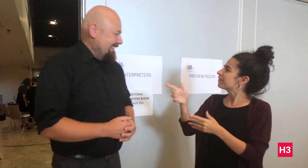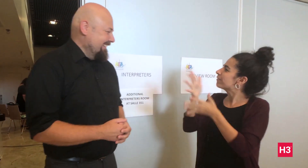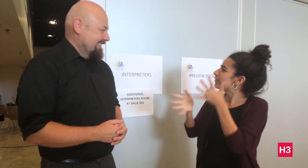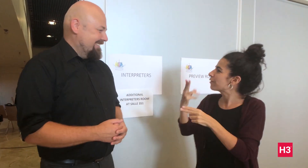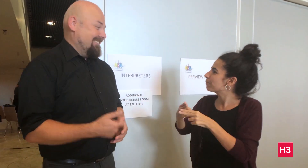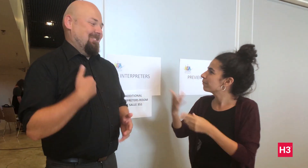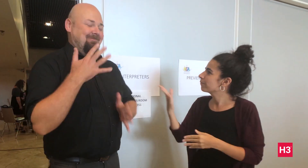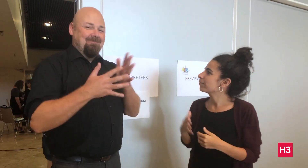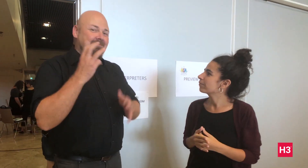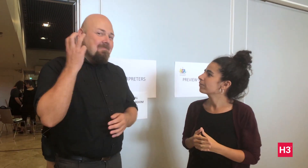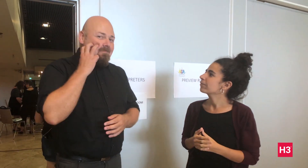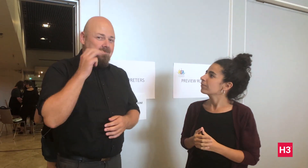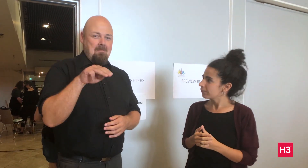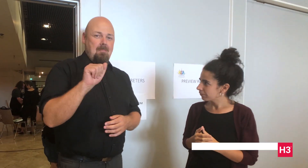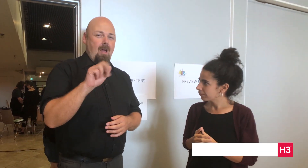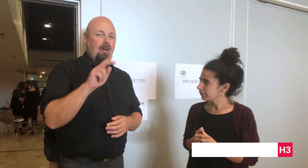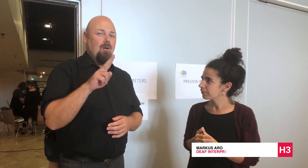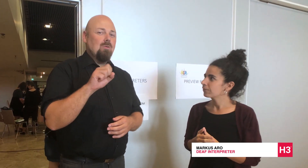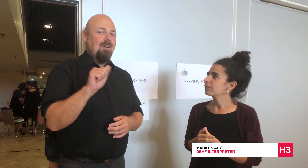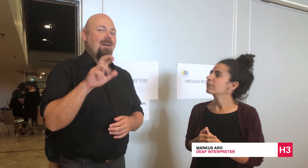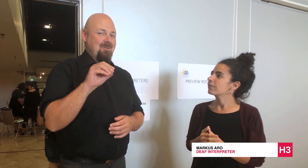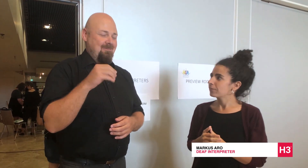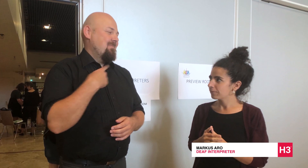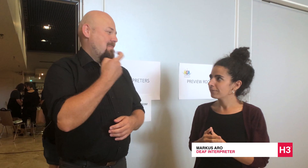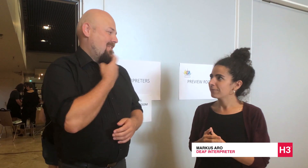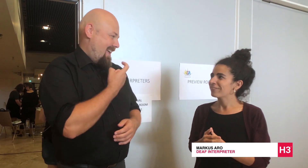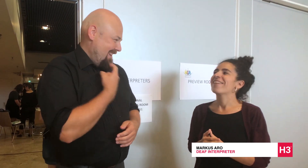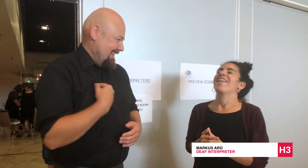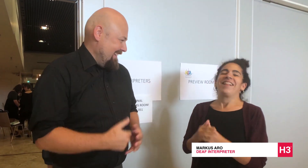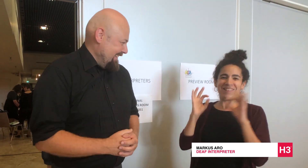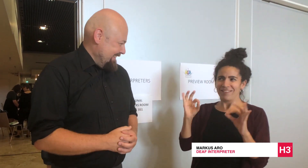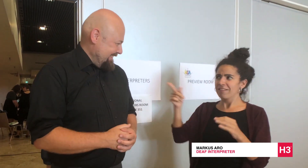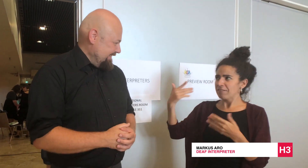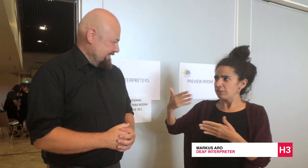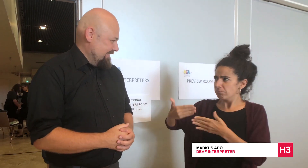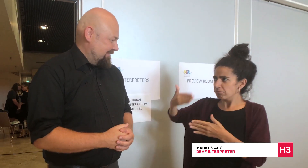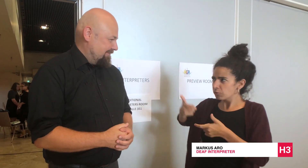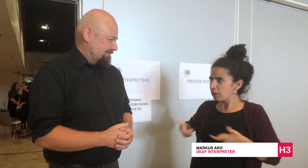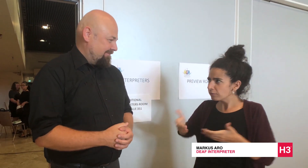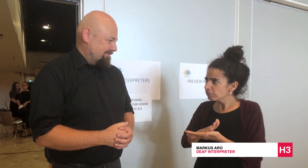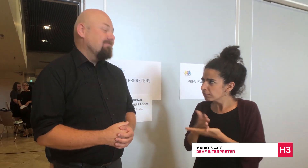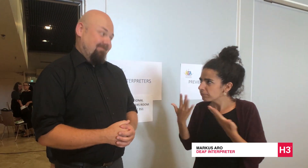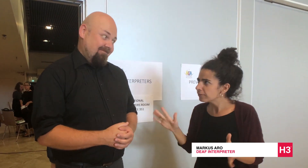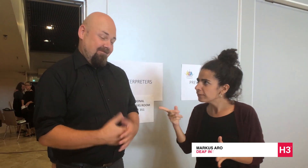What is your sign name? My name is Markus [name sign], I’m from Finland. Have you interpreted at past World Congress before?